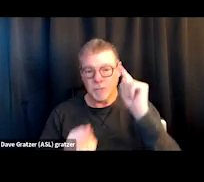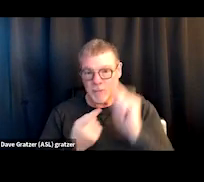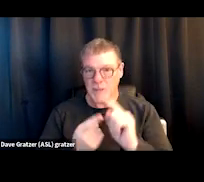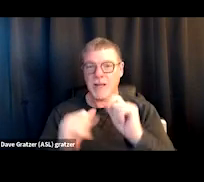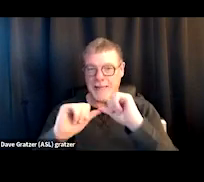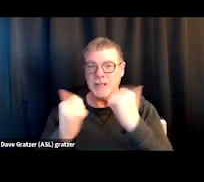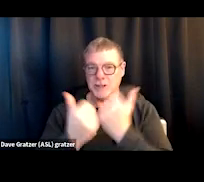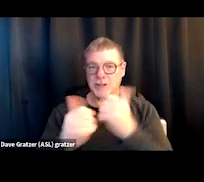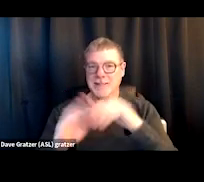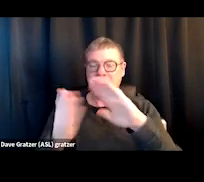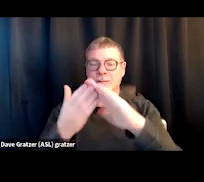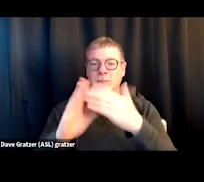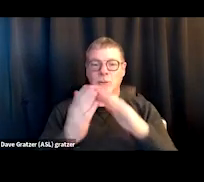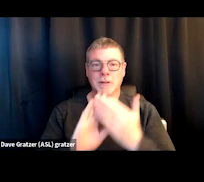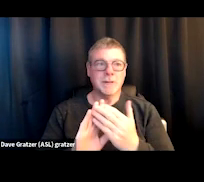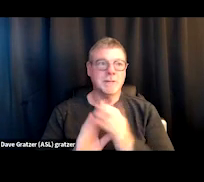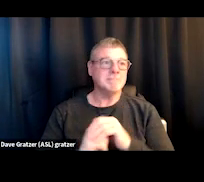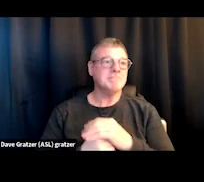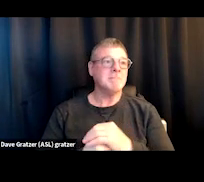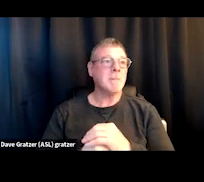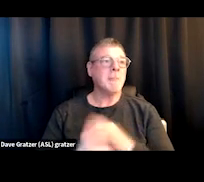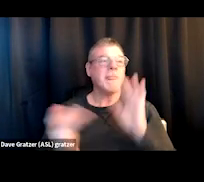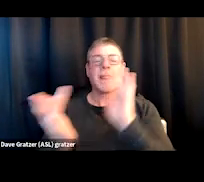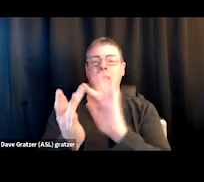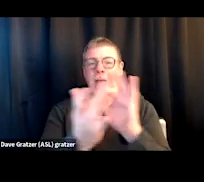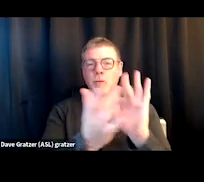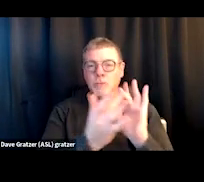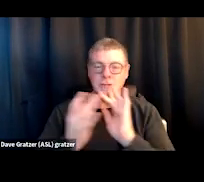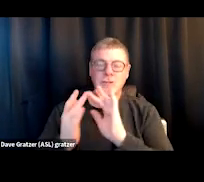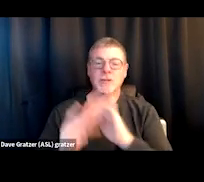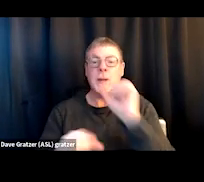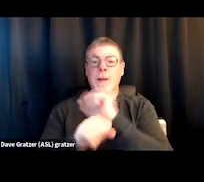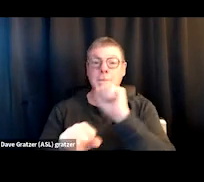and the community street outreach workers, employment support service systems.